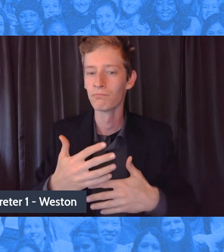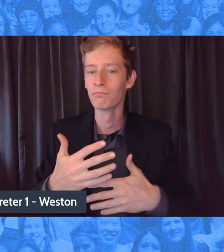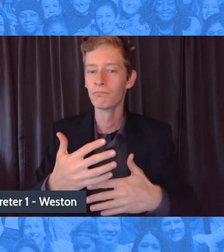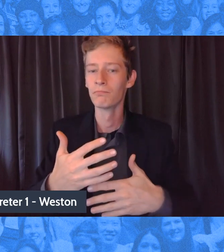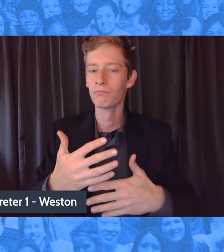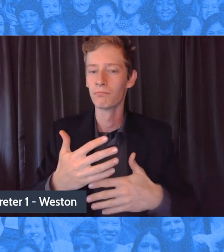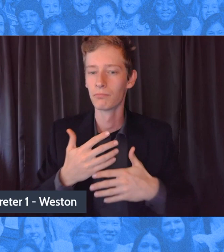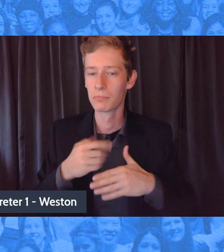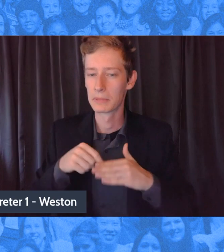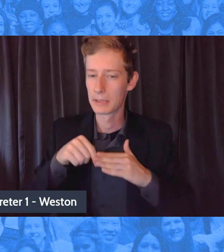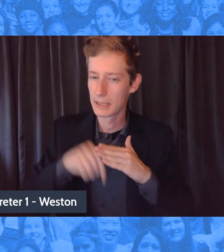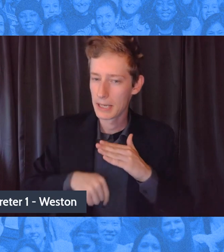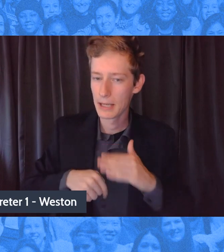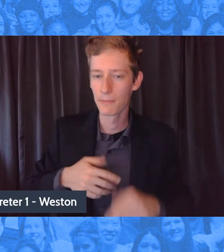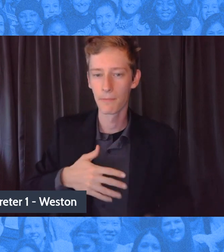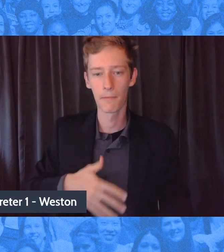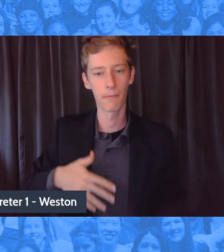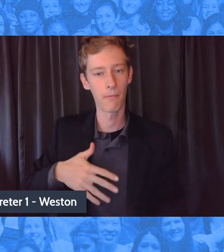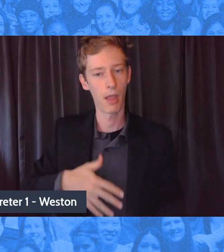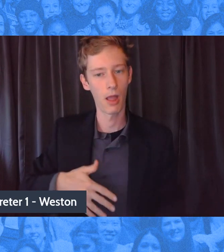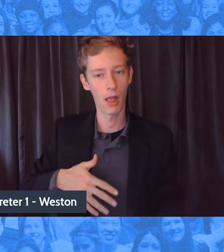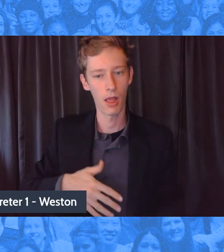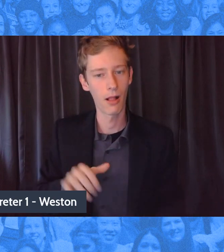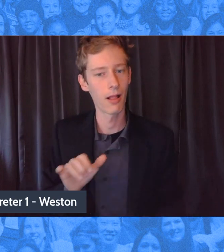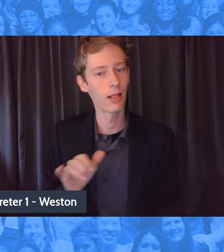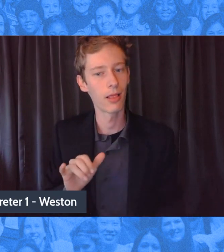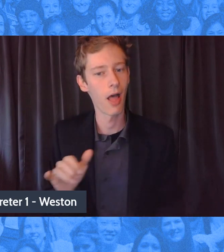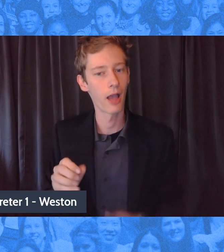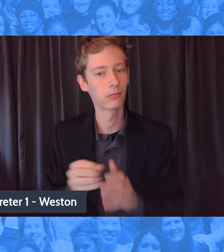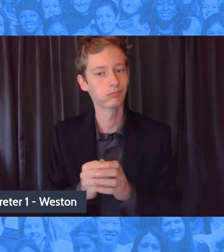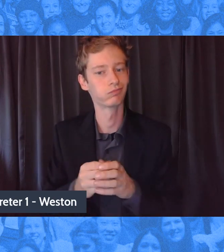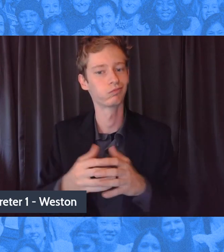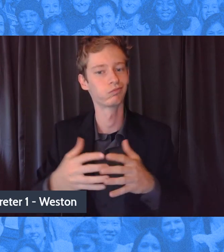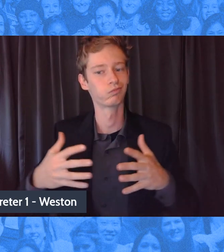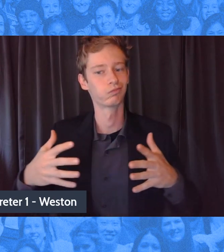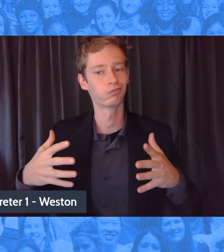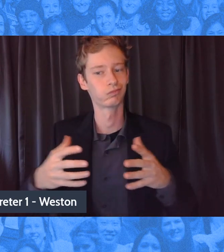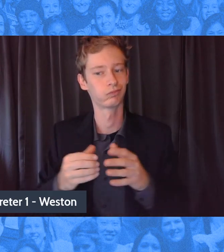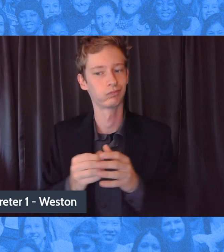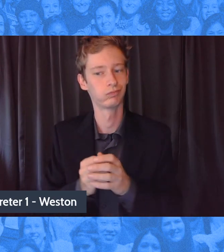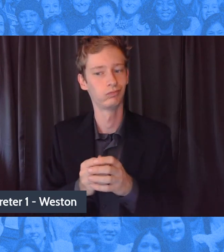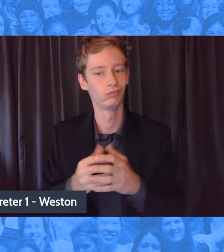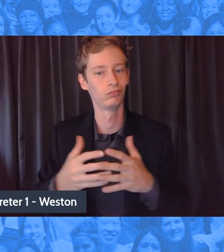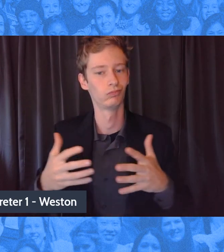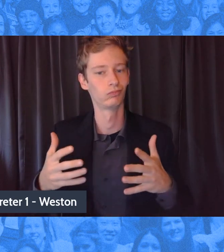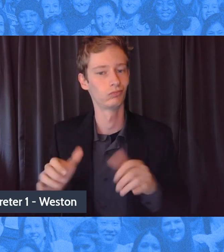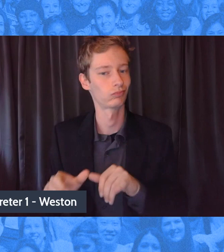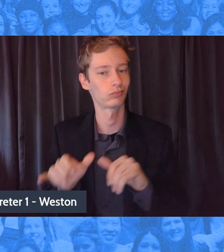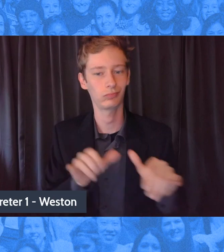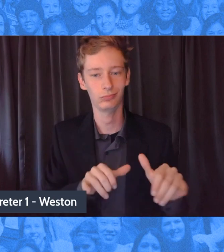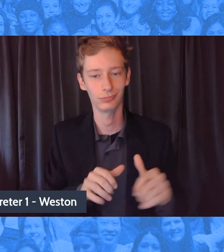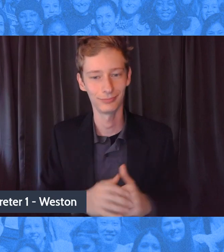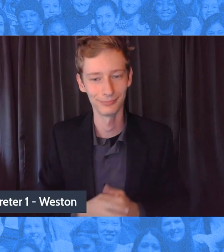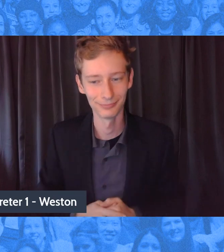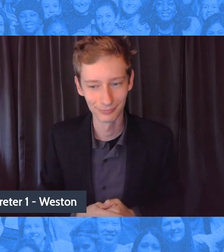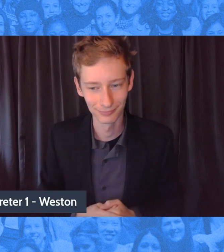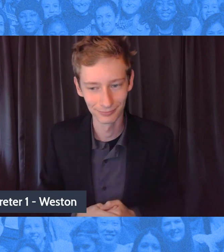imagining that your belly is like a balloon that is being gently filled and deflated